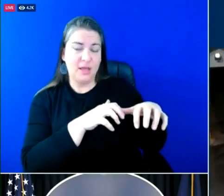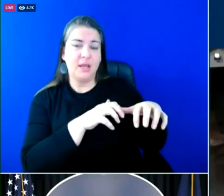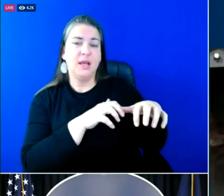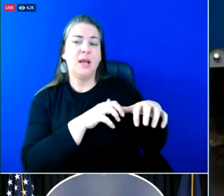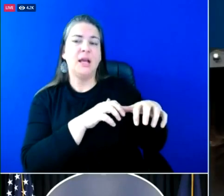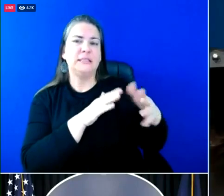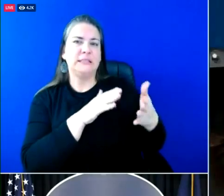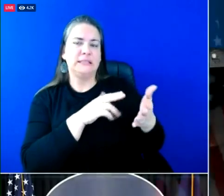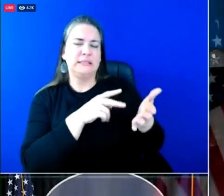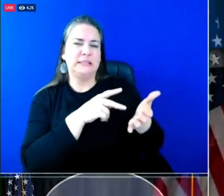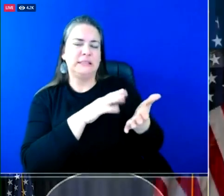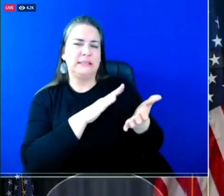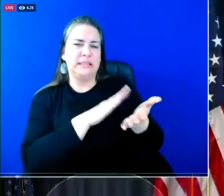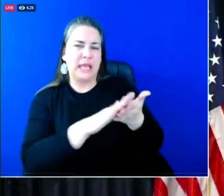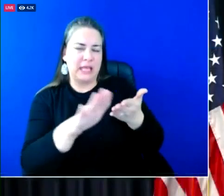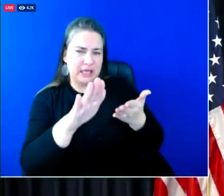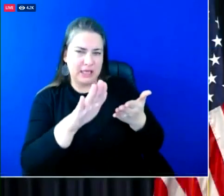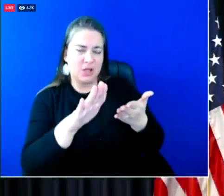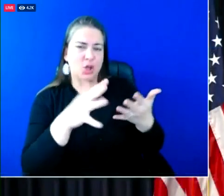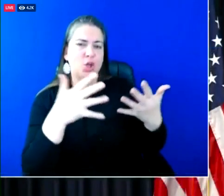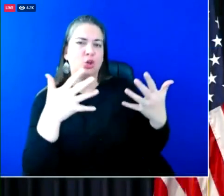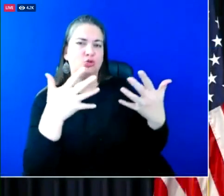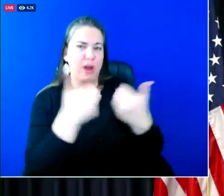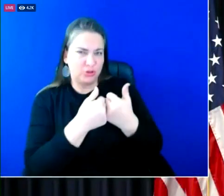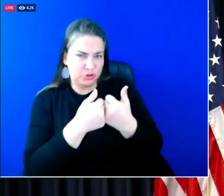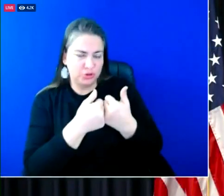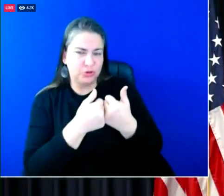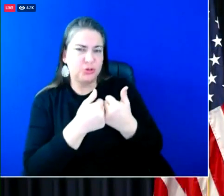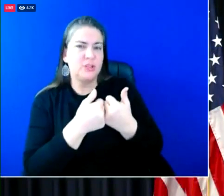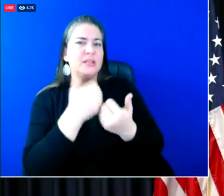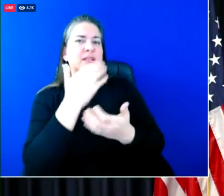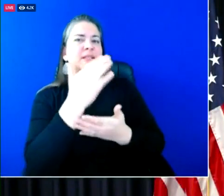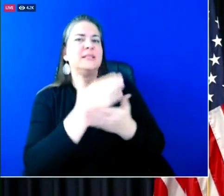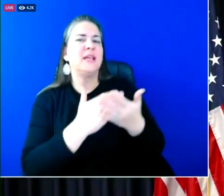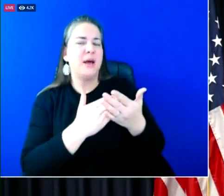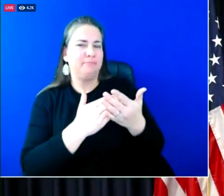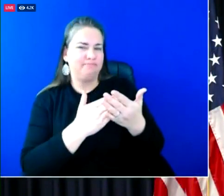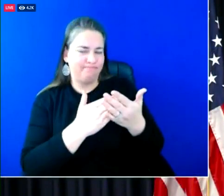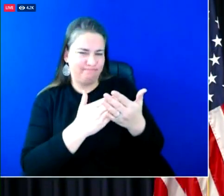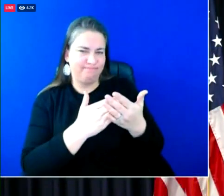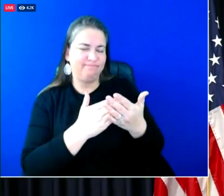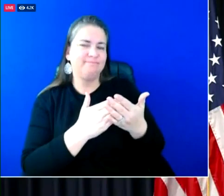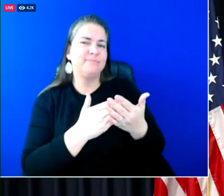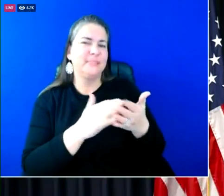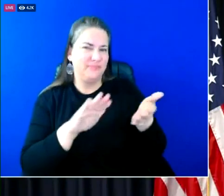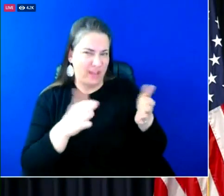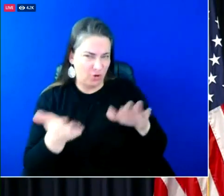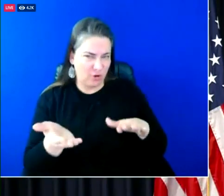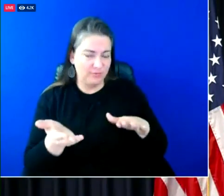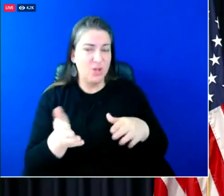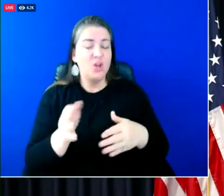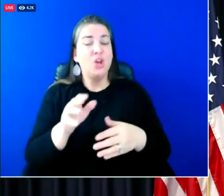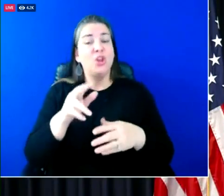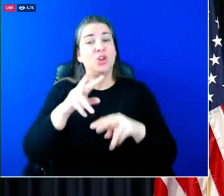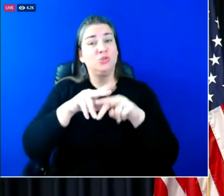multiple crashes, some fatal and vehicles including a salt truck sliding into a ditch.